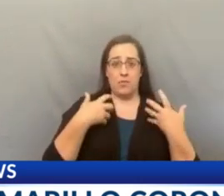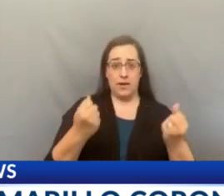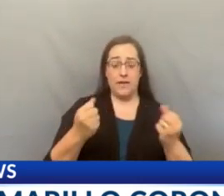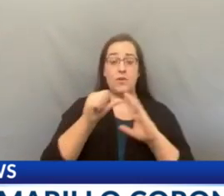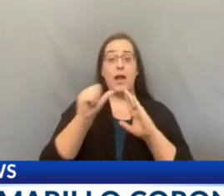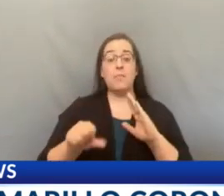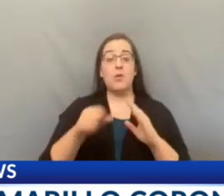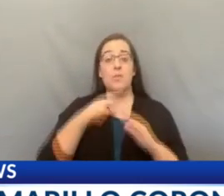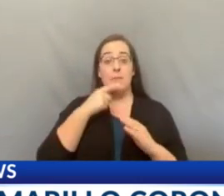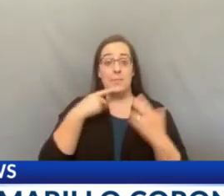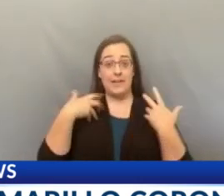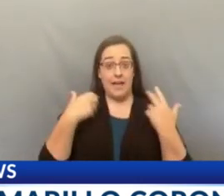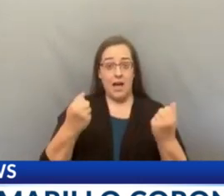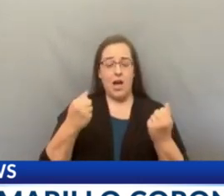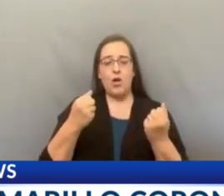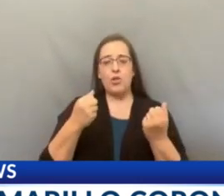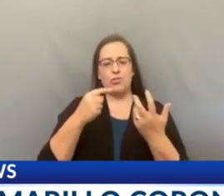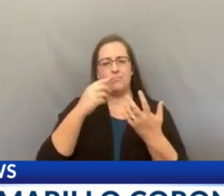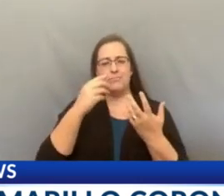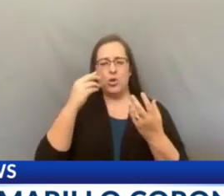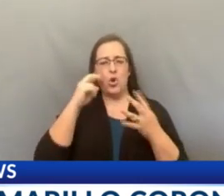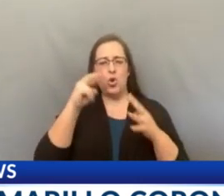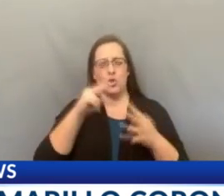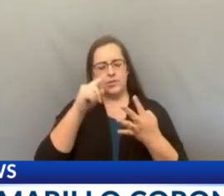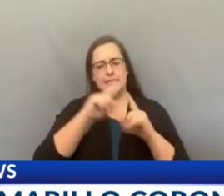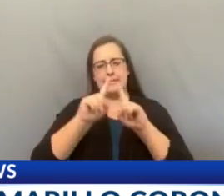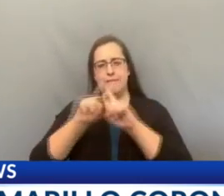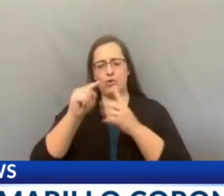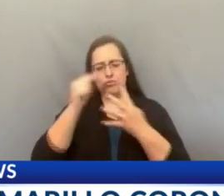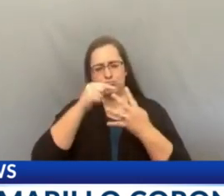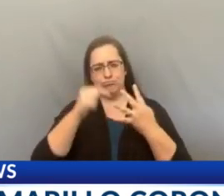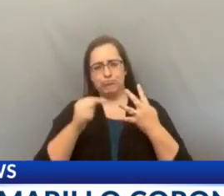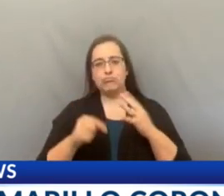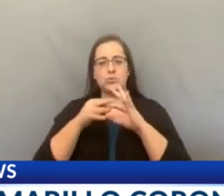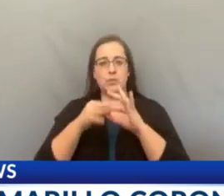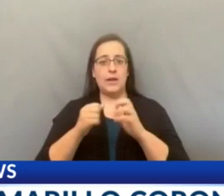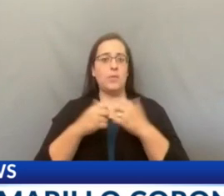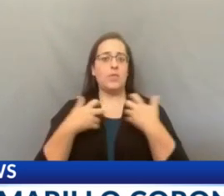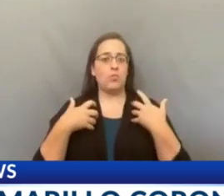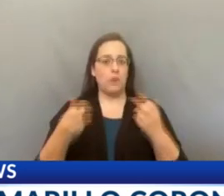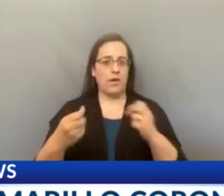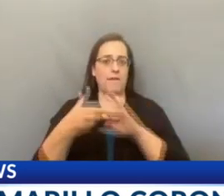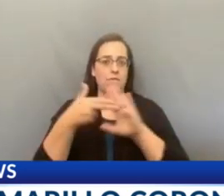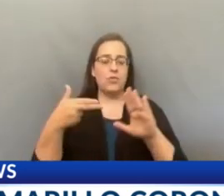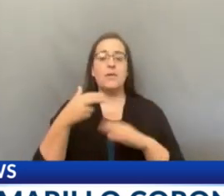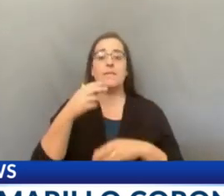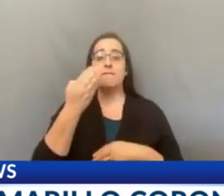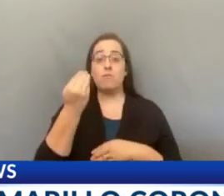OF COVID-19. I WANT TO TAKE A MOMENT AND TALK ABOUT RECOVERY.